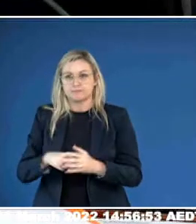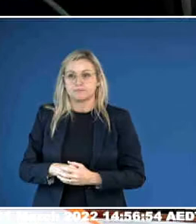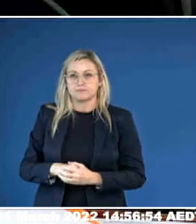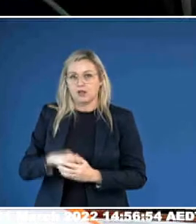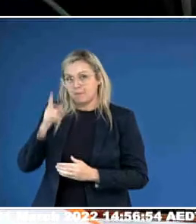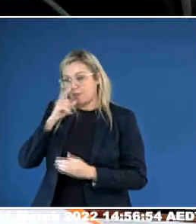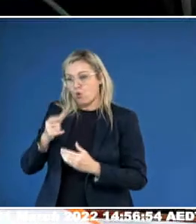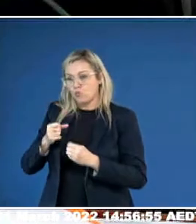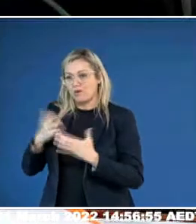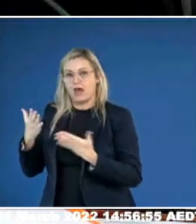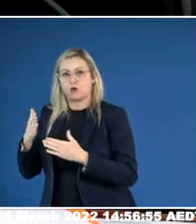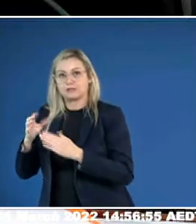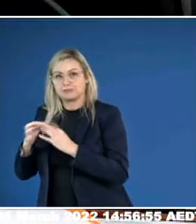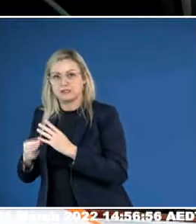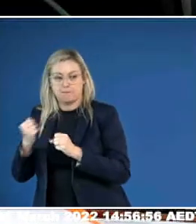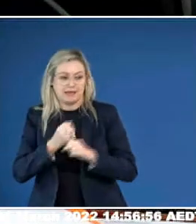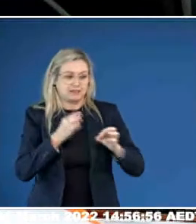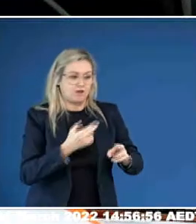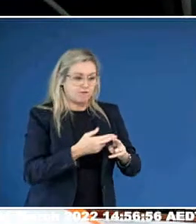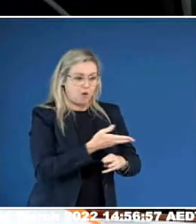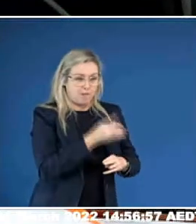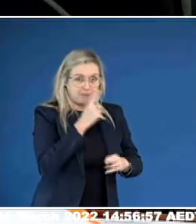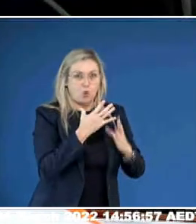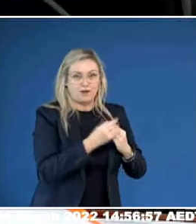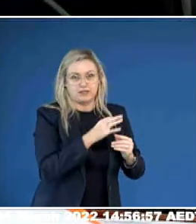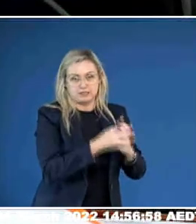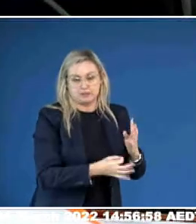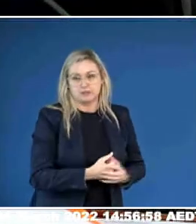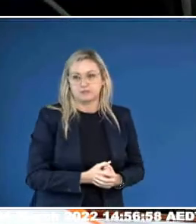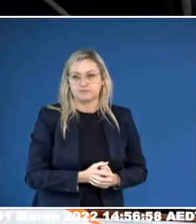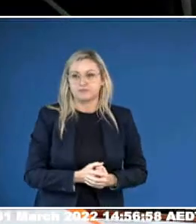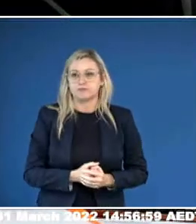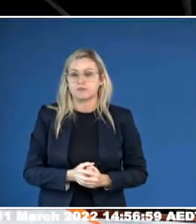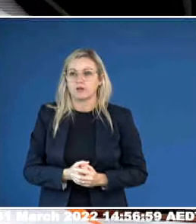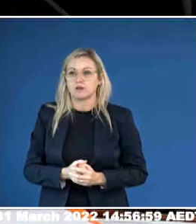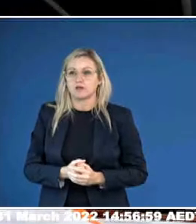Okay. Because - and I will answer as briefly as I can. Because, to be honest, we could do a whole hearing on that.